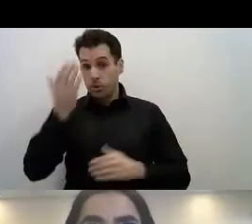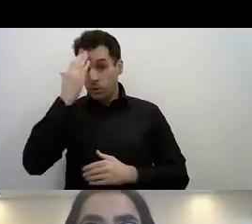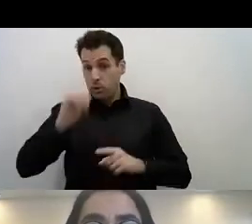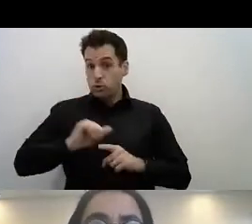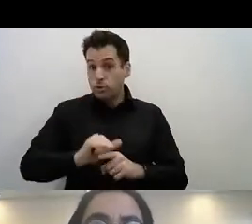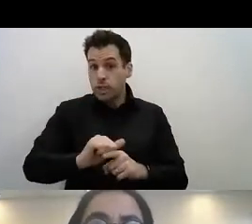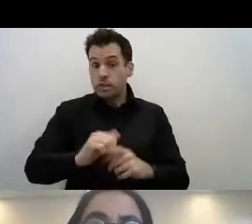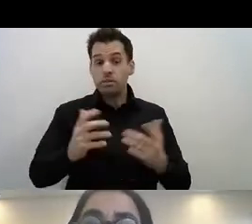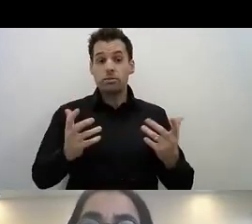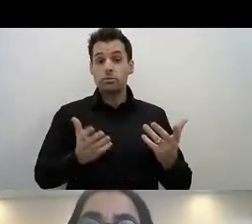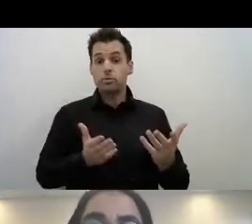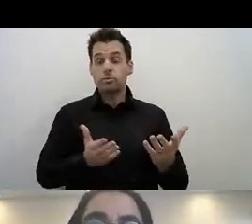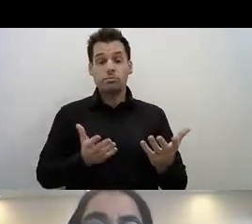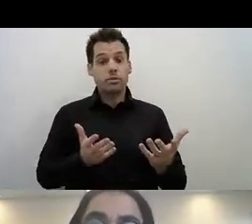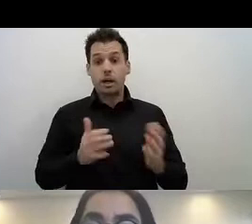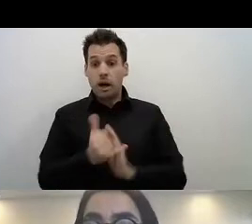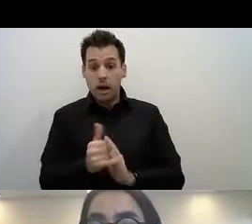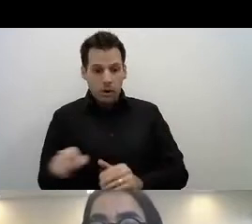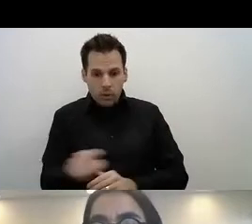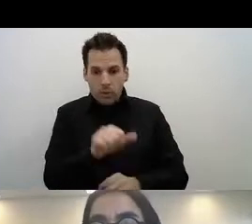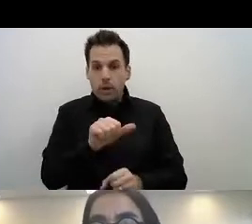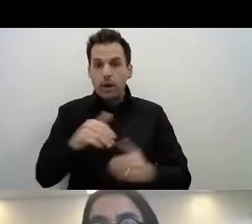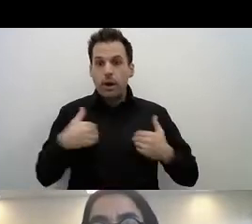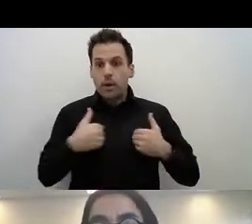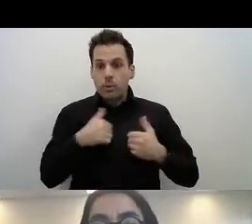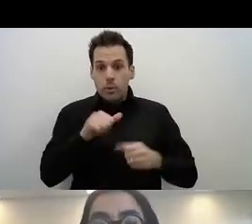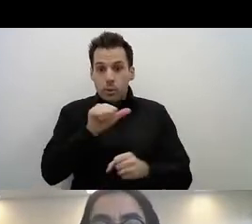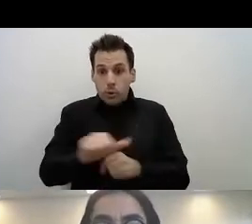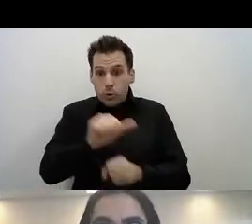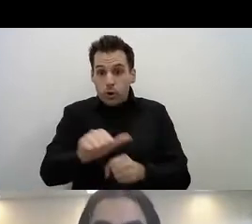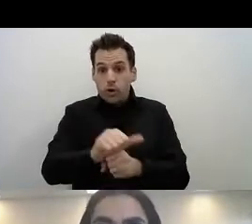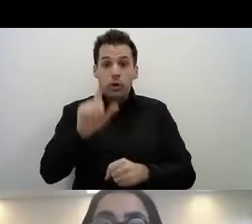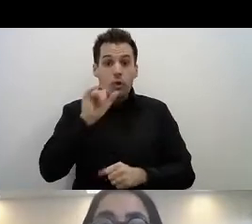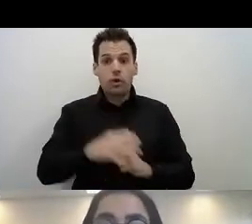work and how to respectfully engage with a certain service animal who is working so